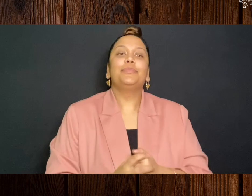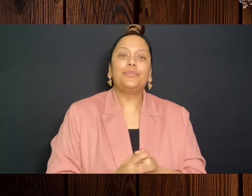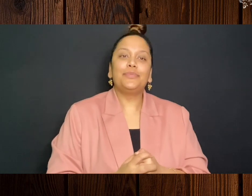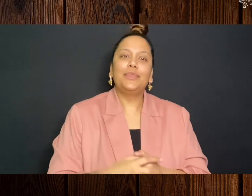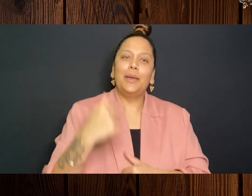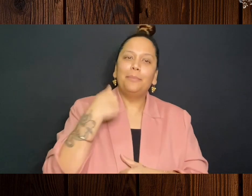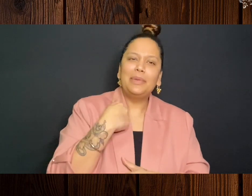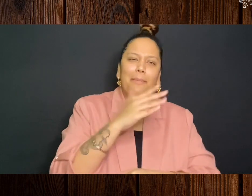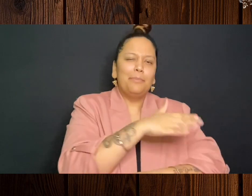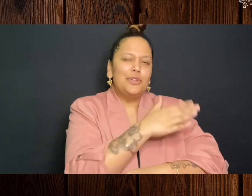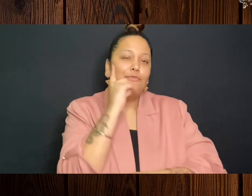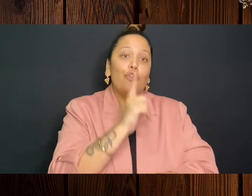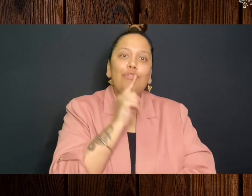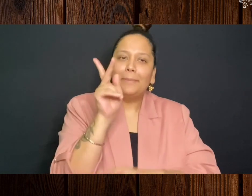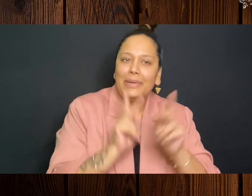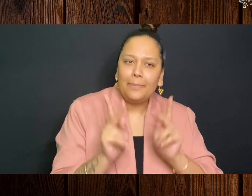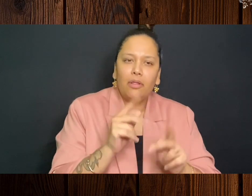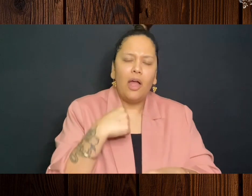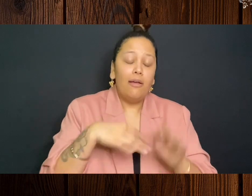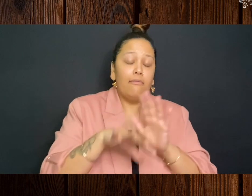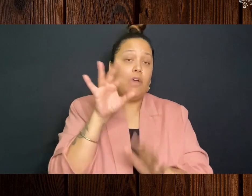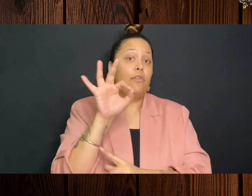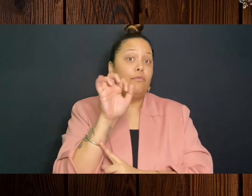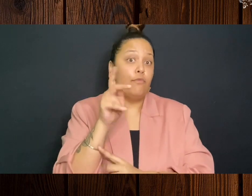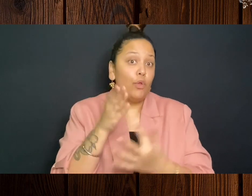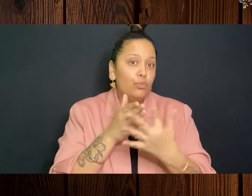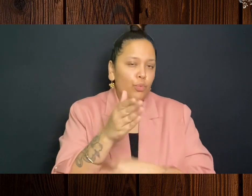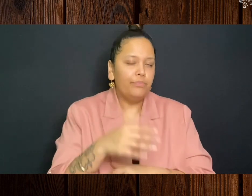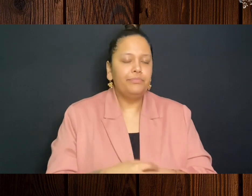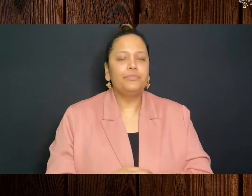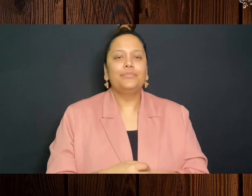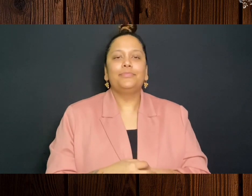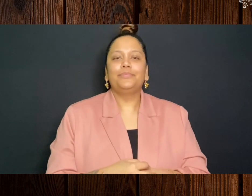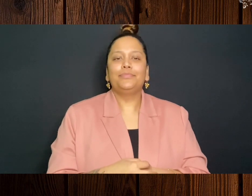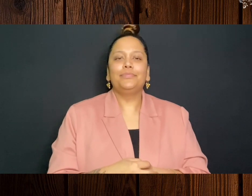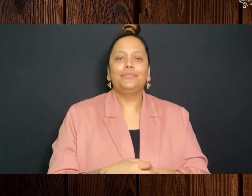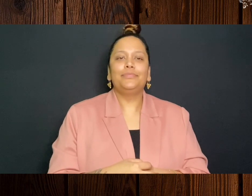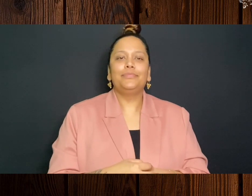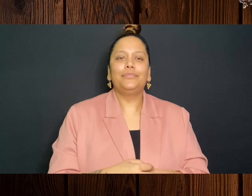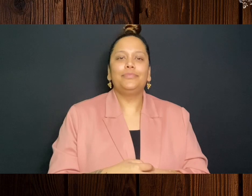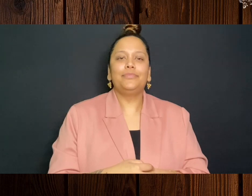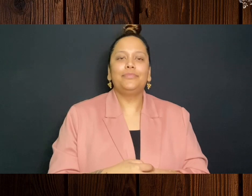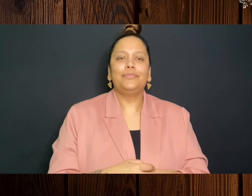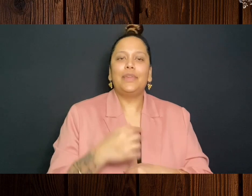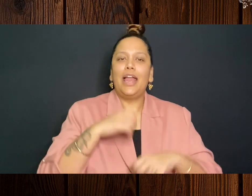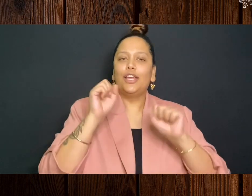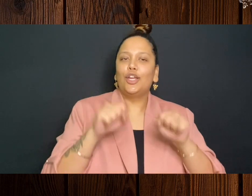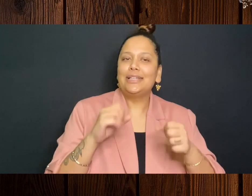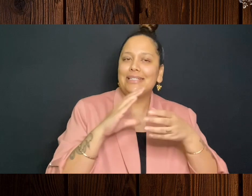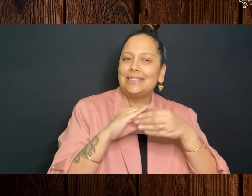I make music for real people. [New Segment] I found folk through, I would say